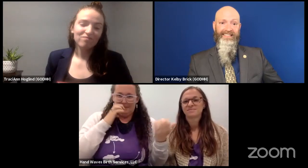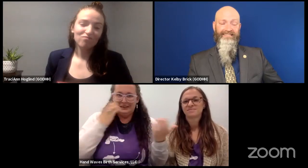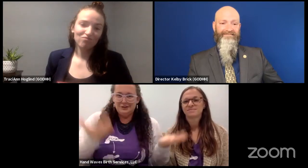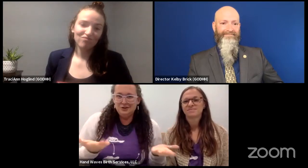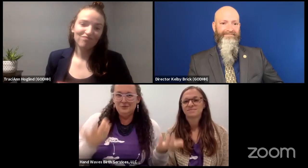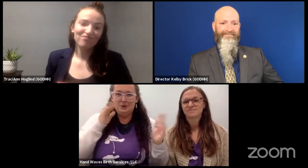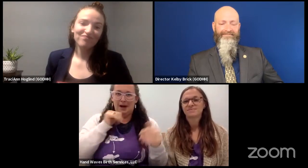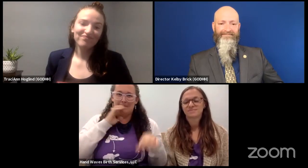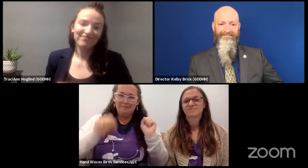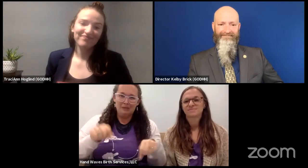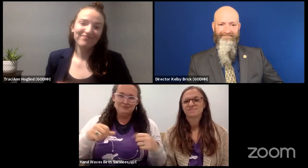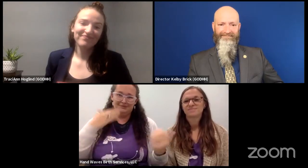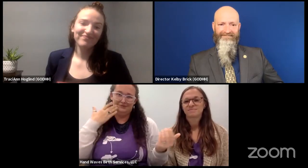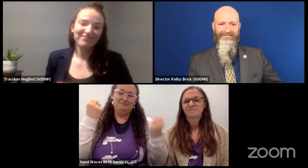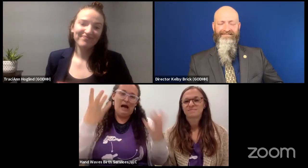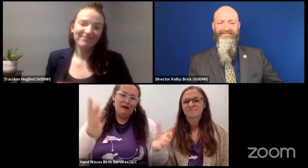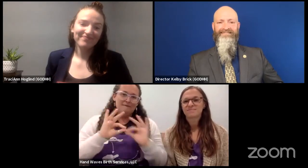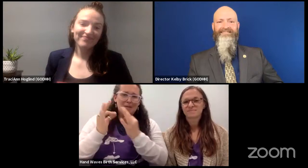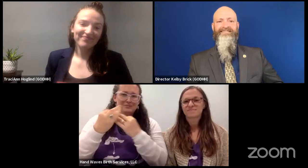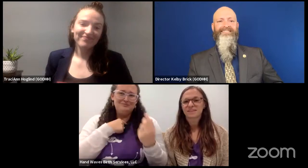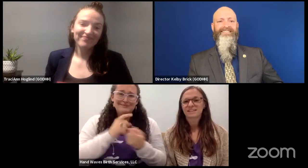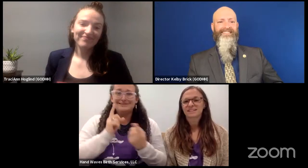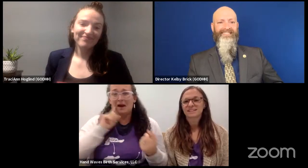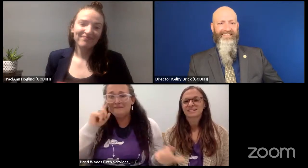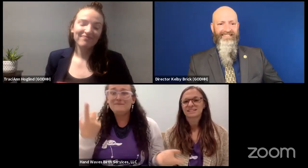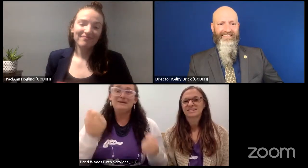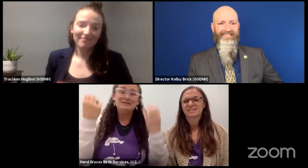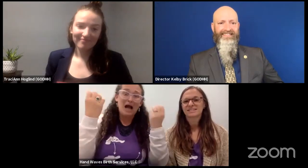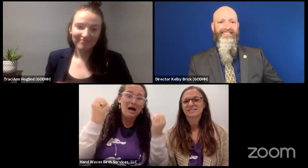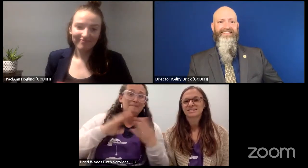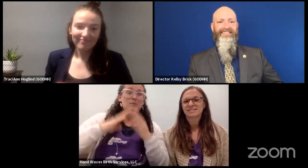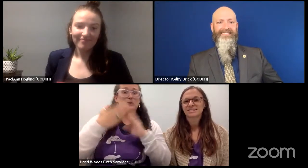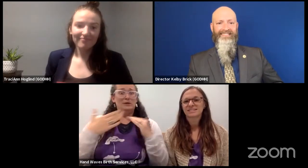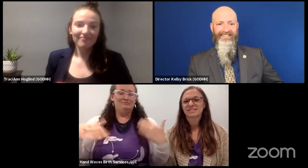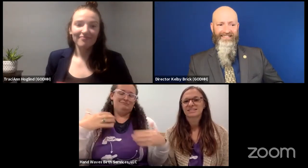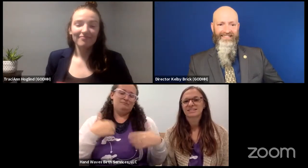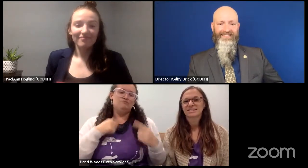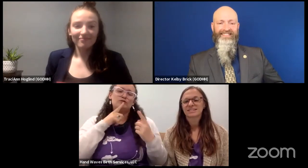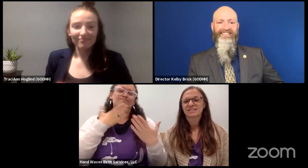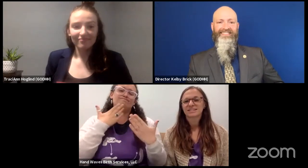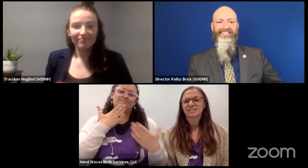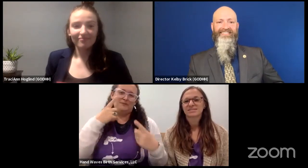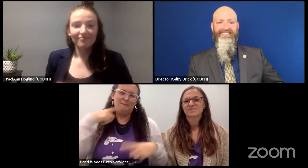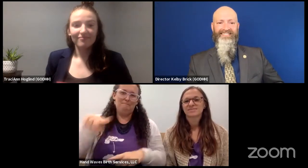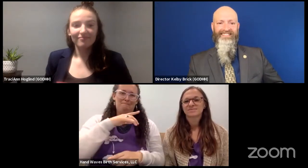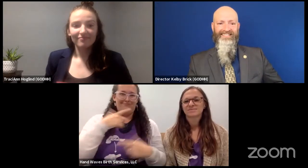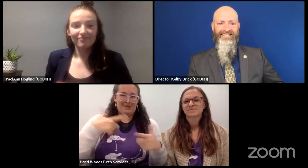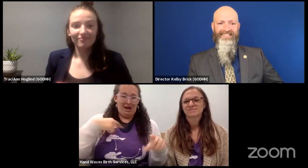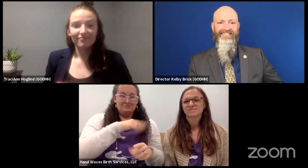working with families, you know, and we wouldn't be here without so many, the support of so